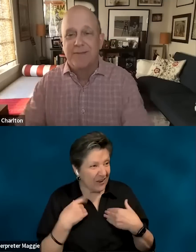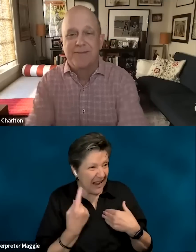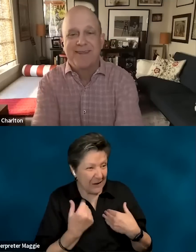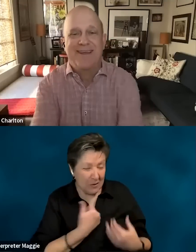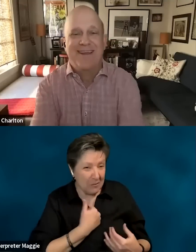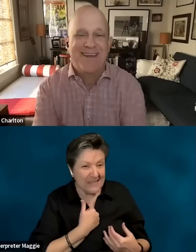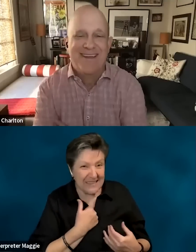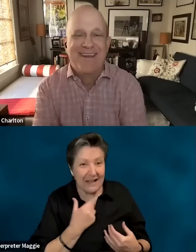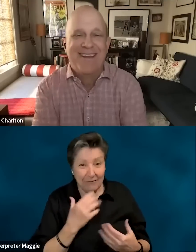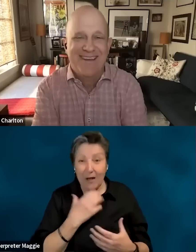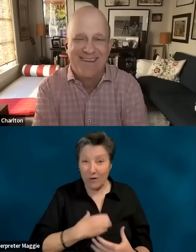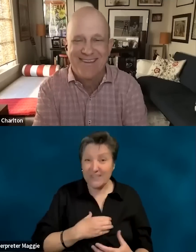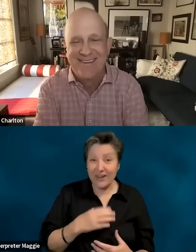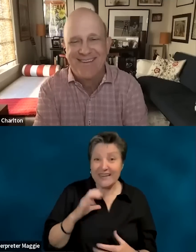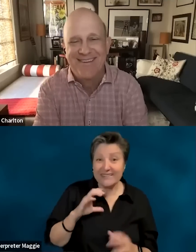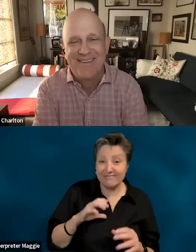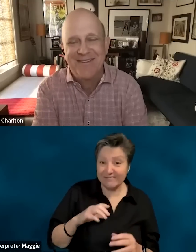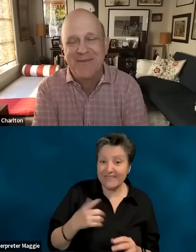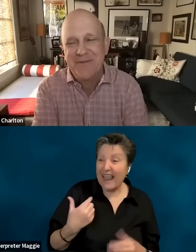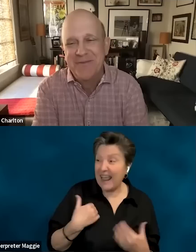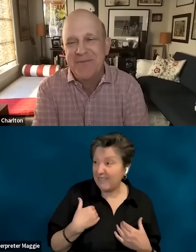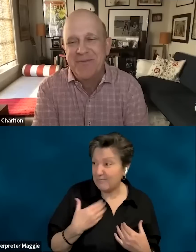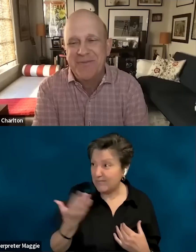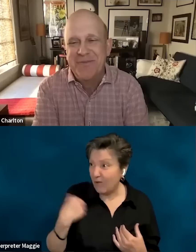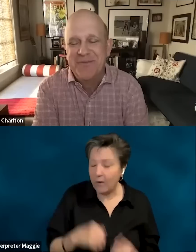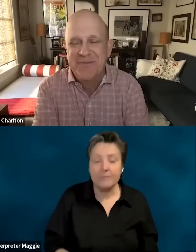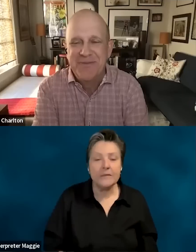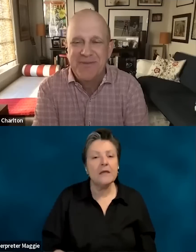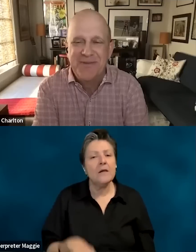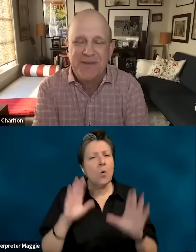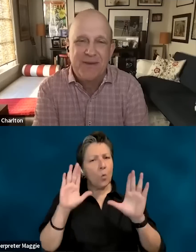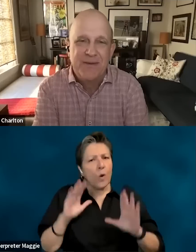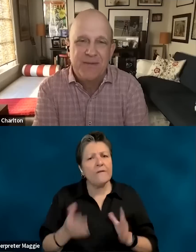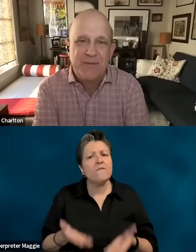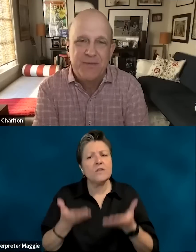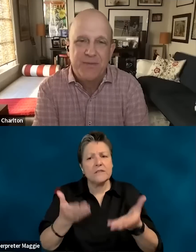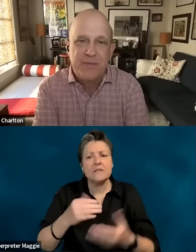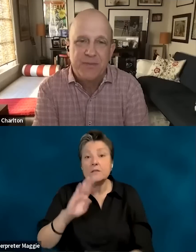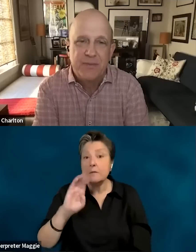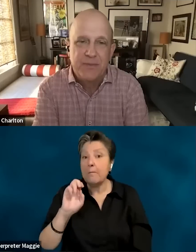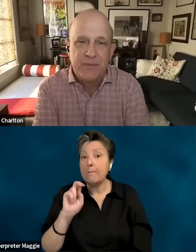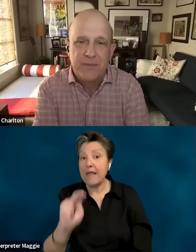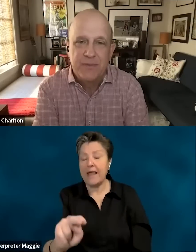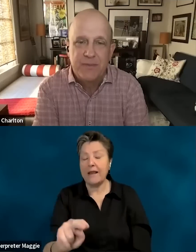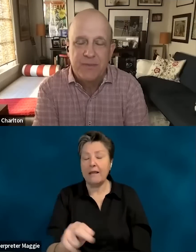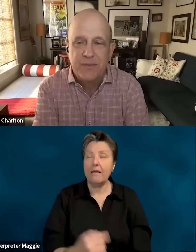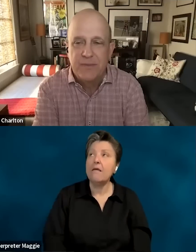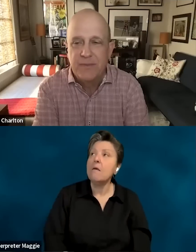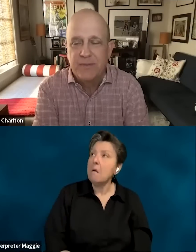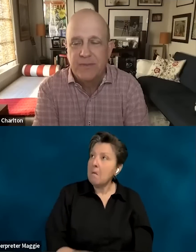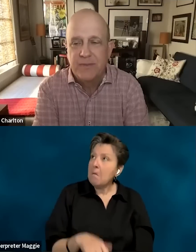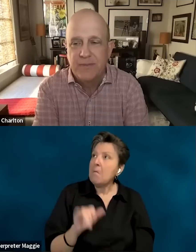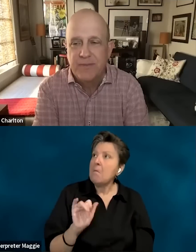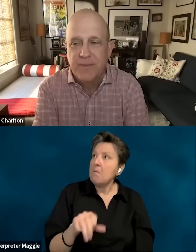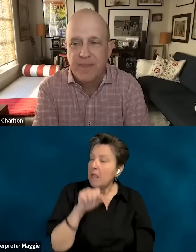(chuckles) - Those are great tips. Yeah, I love that. And I think to me what resonates is,